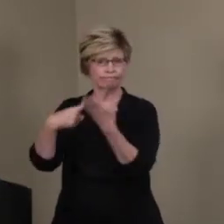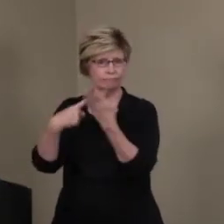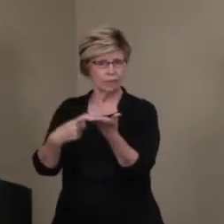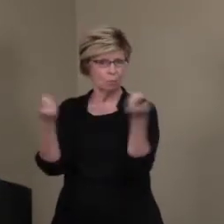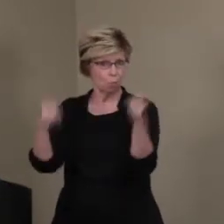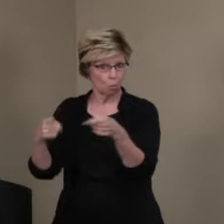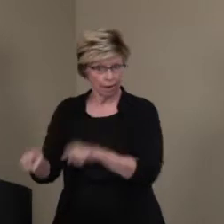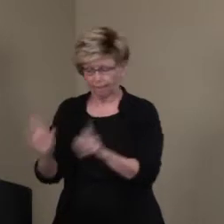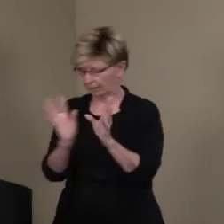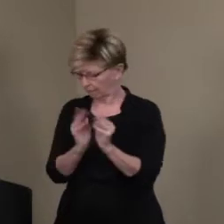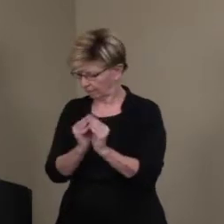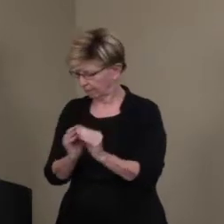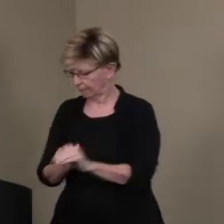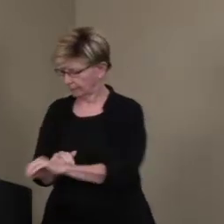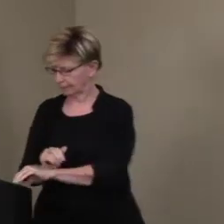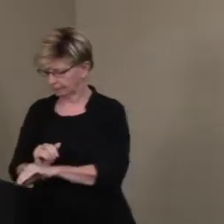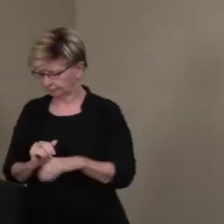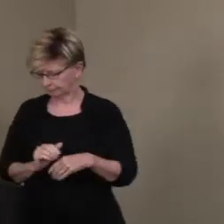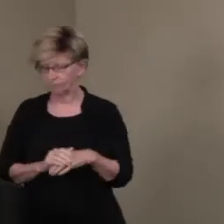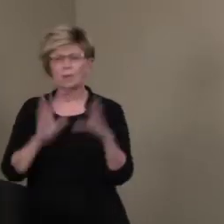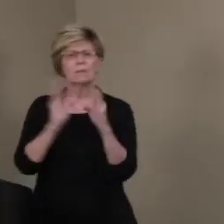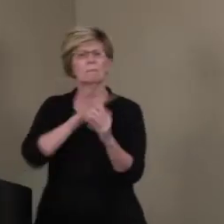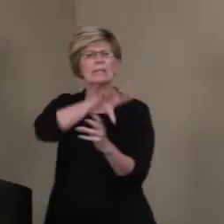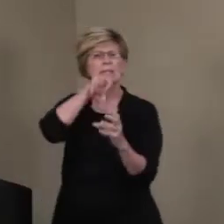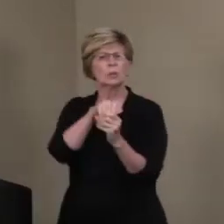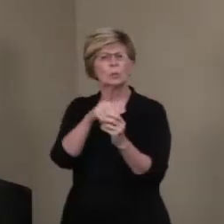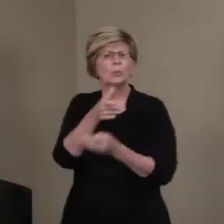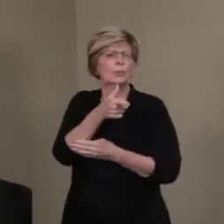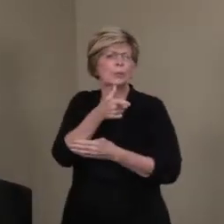then we'll have a more in-depth meeting to discuss things that have been going